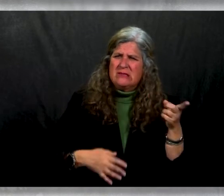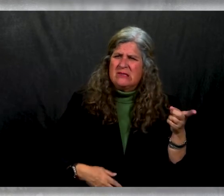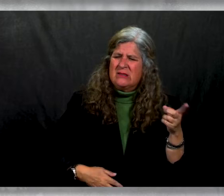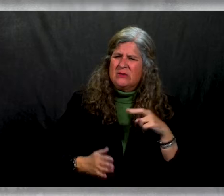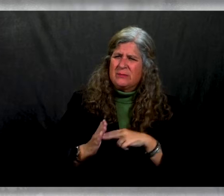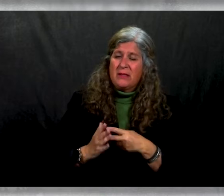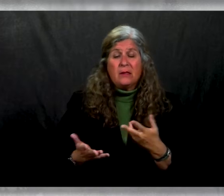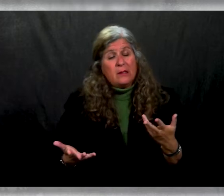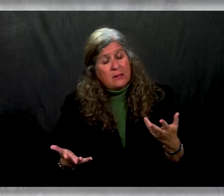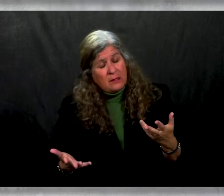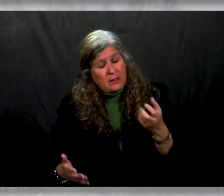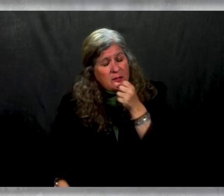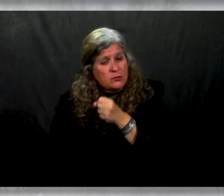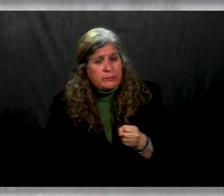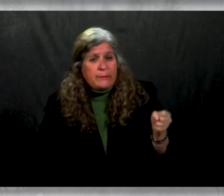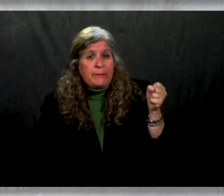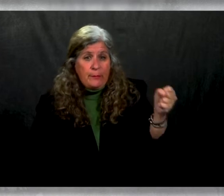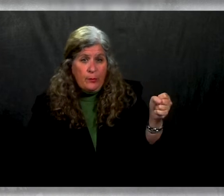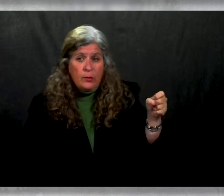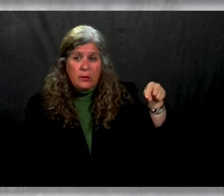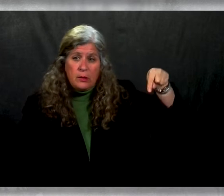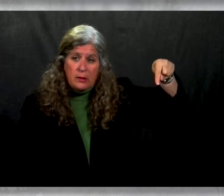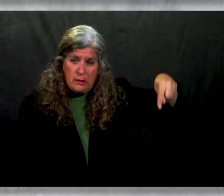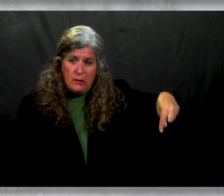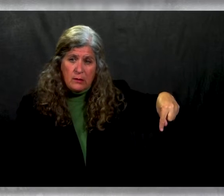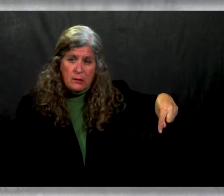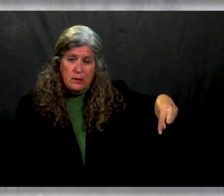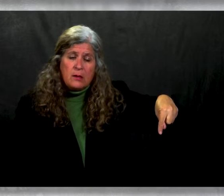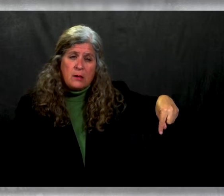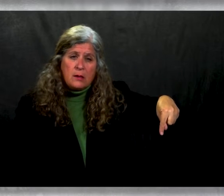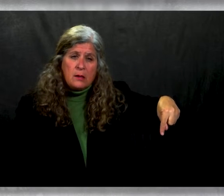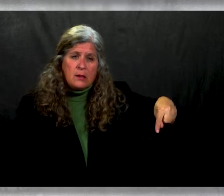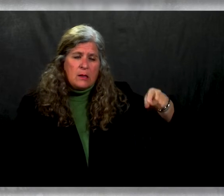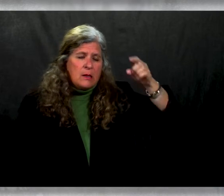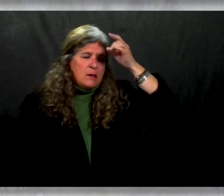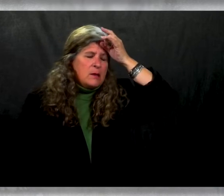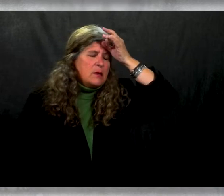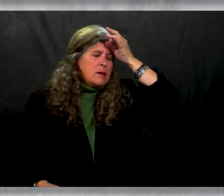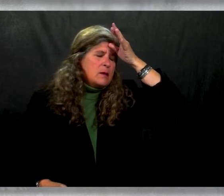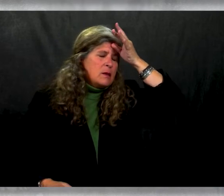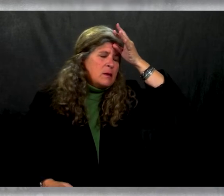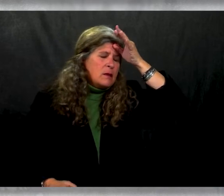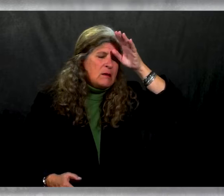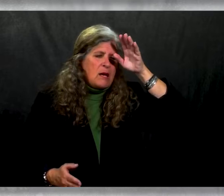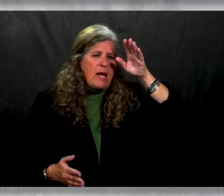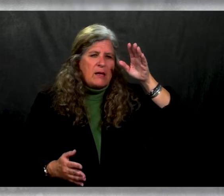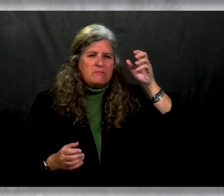To be put here was a terrible and deadly place to endure.